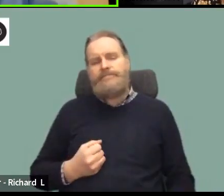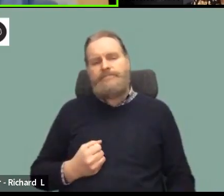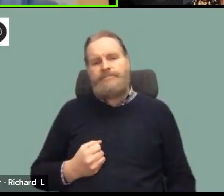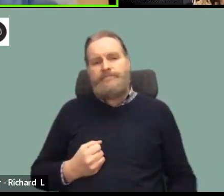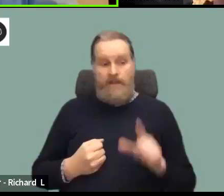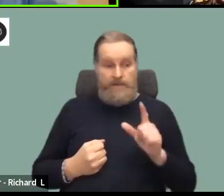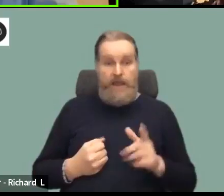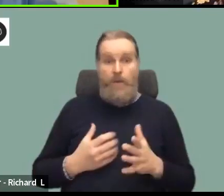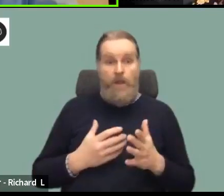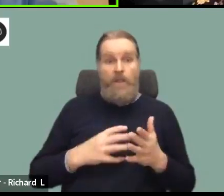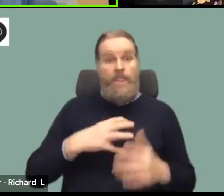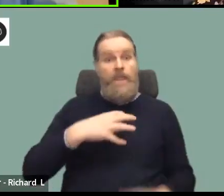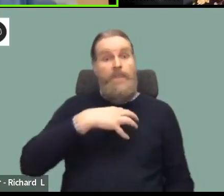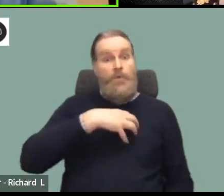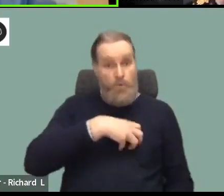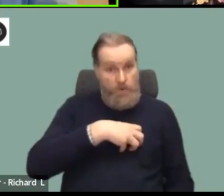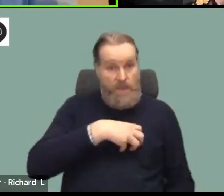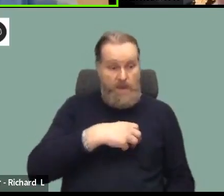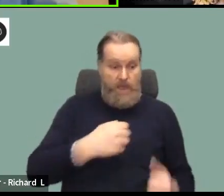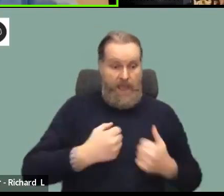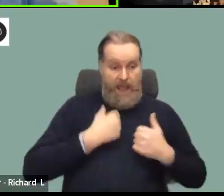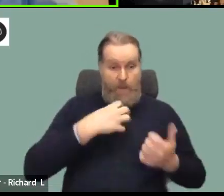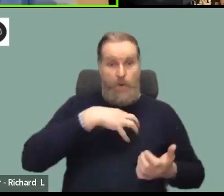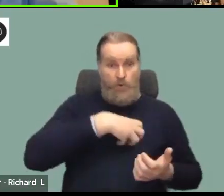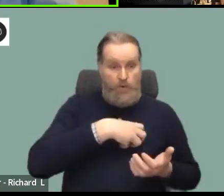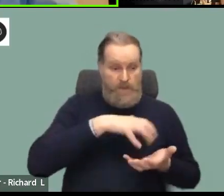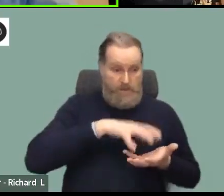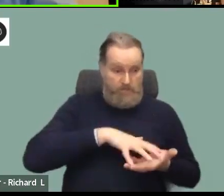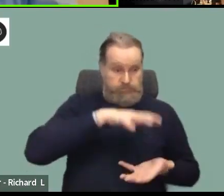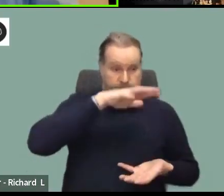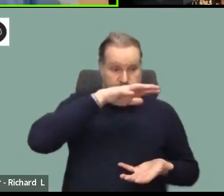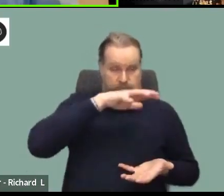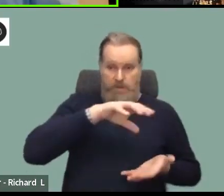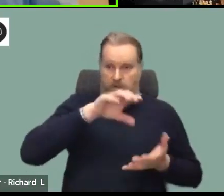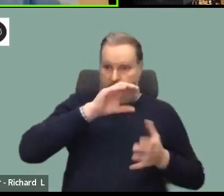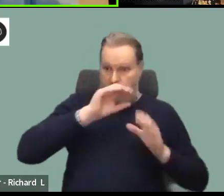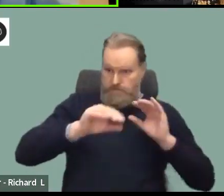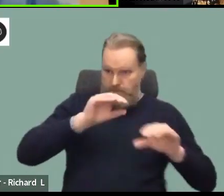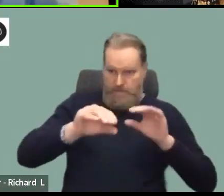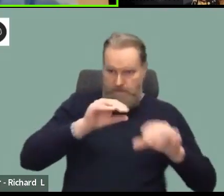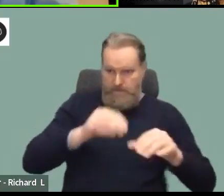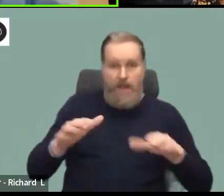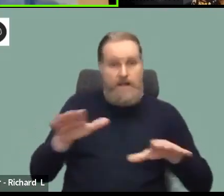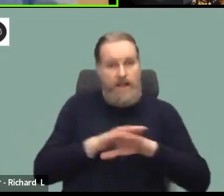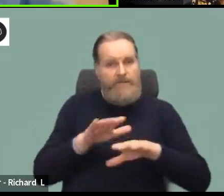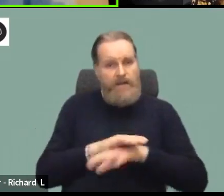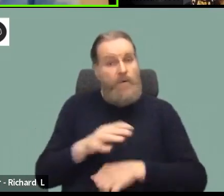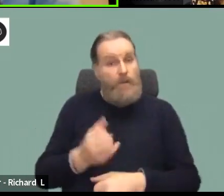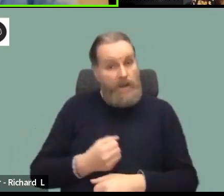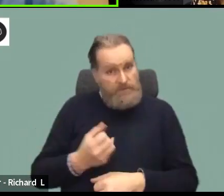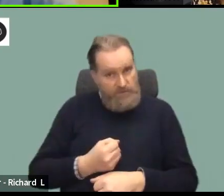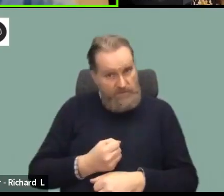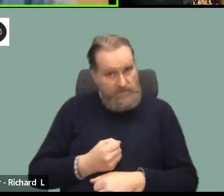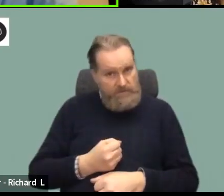the money. more than half of the money more than half of the money that we're trying to get in this period centrally.